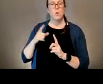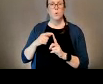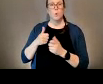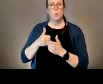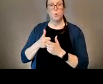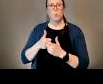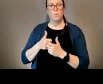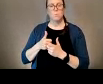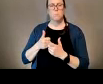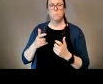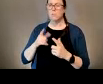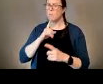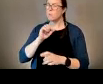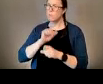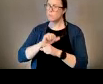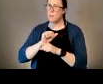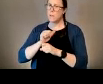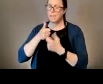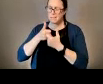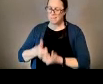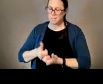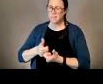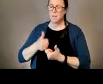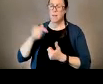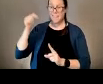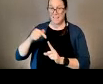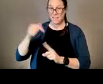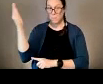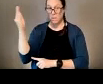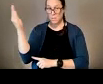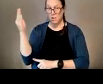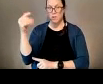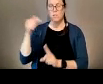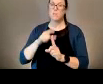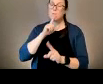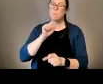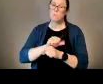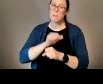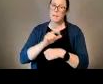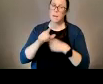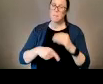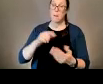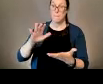of this particular presentation, which is really about creating accessible handouts,